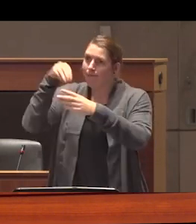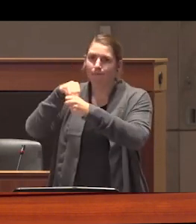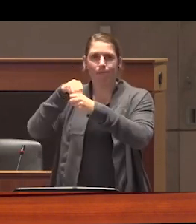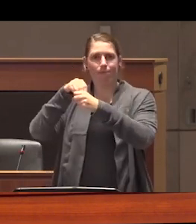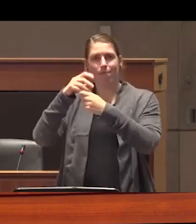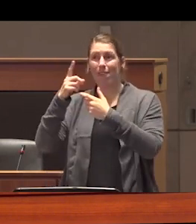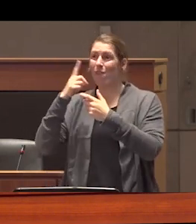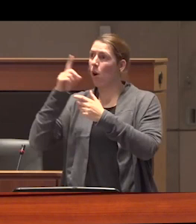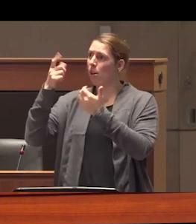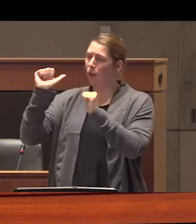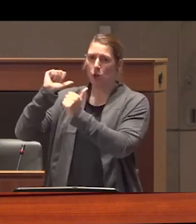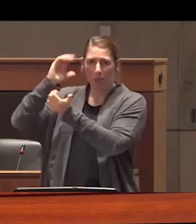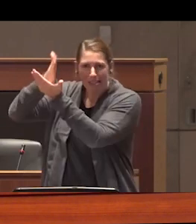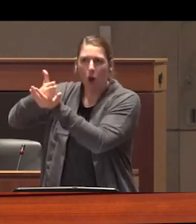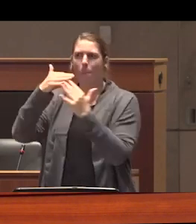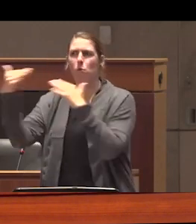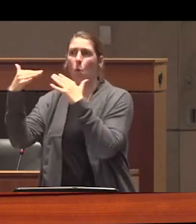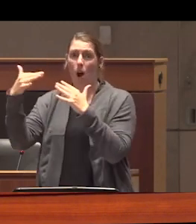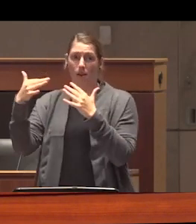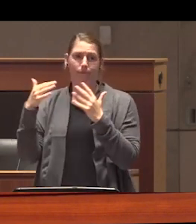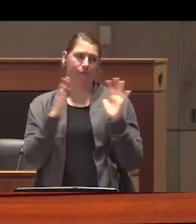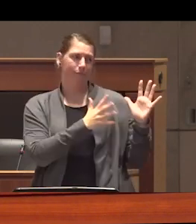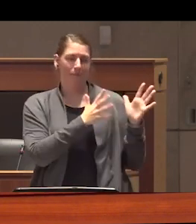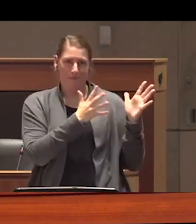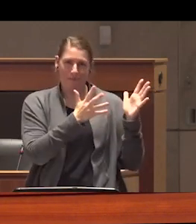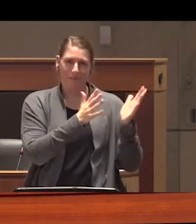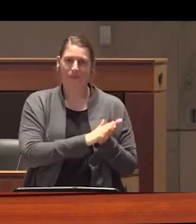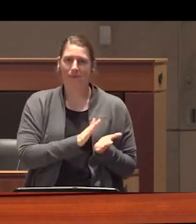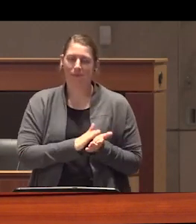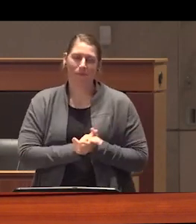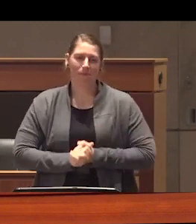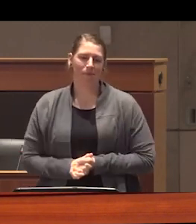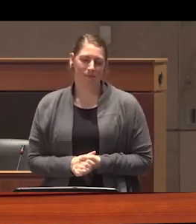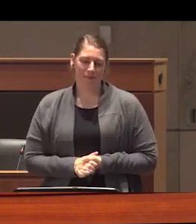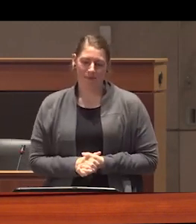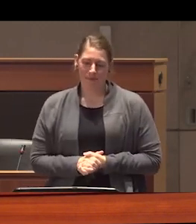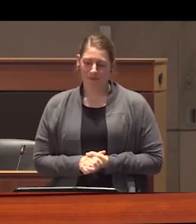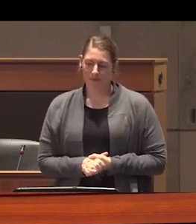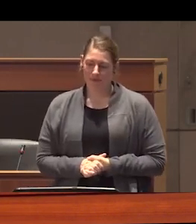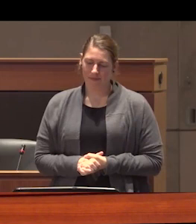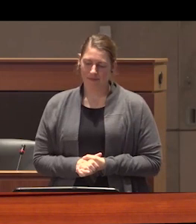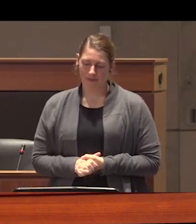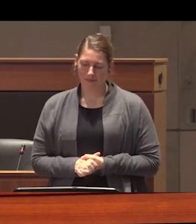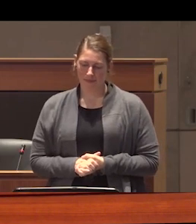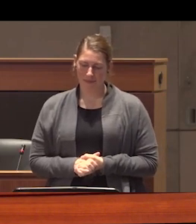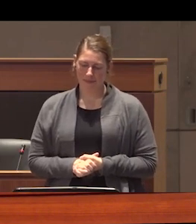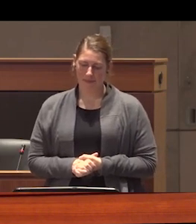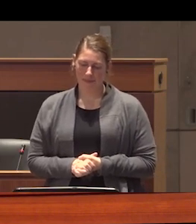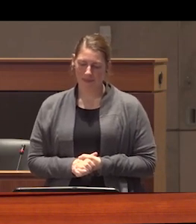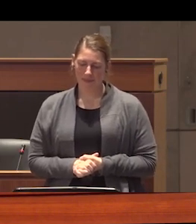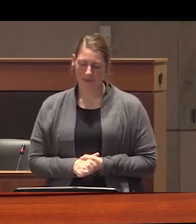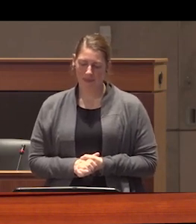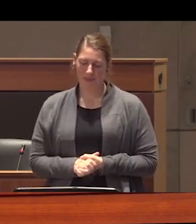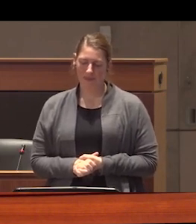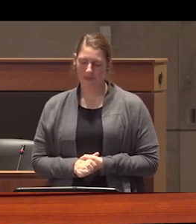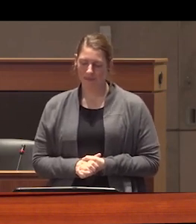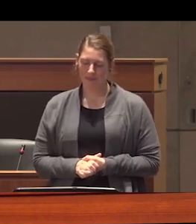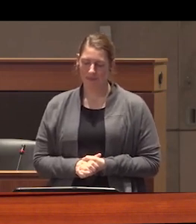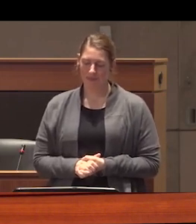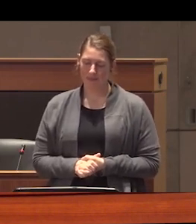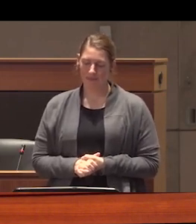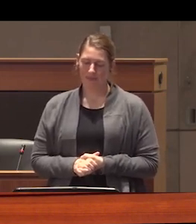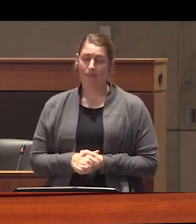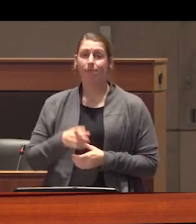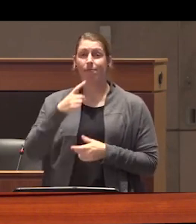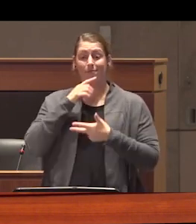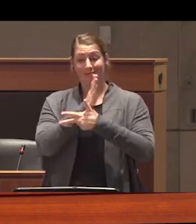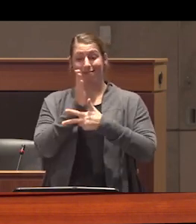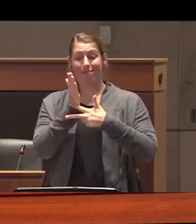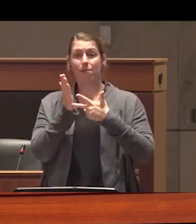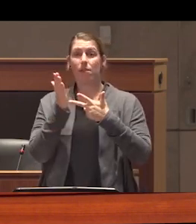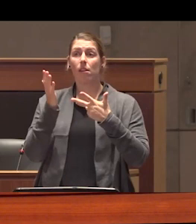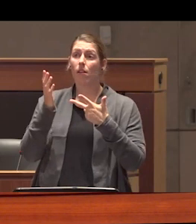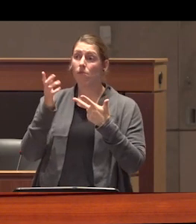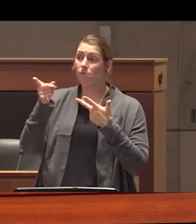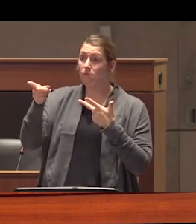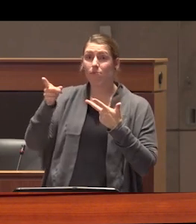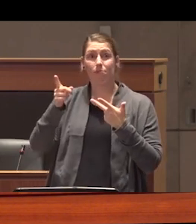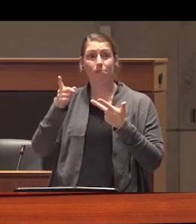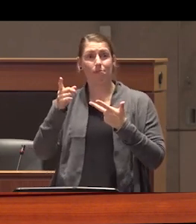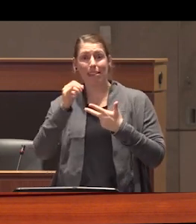ceasefire or dared to name the Israeli States assault on the Palestinian people for what